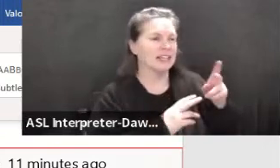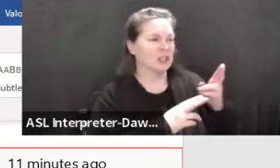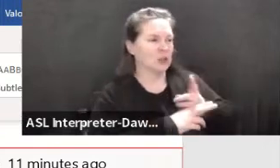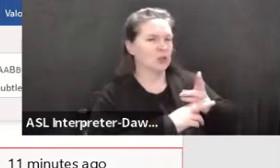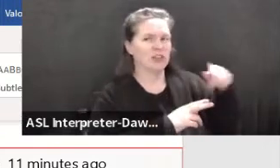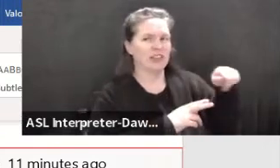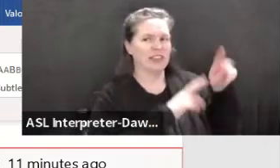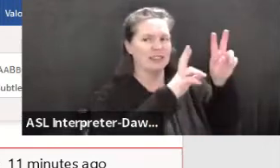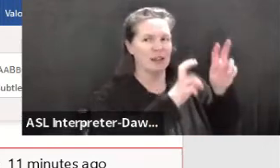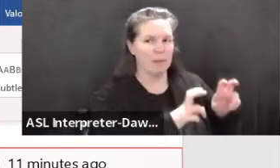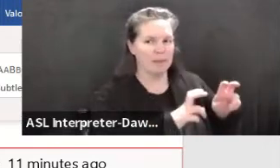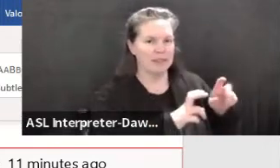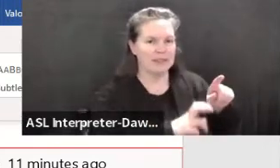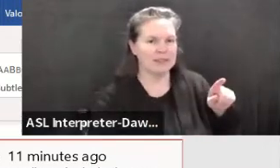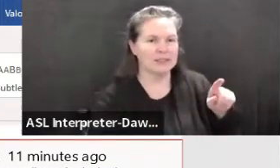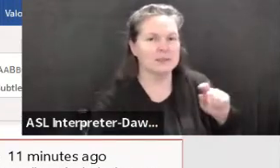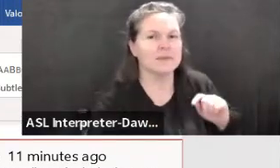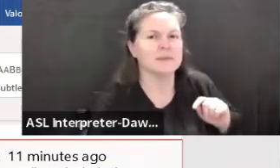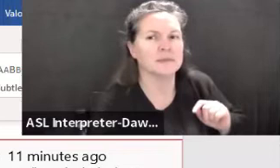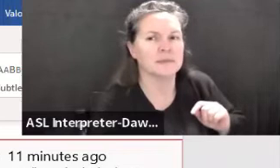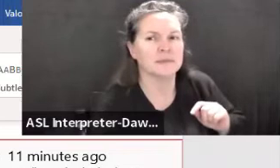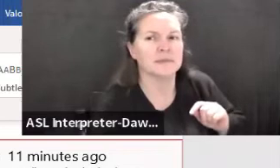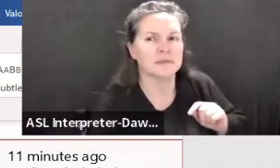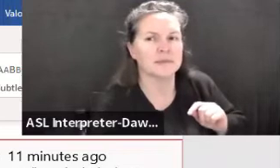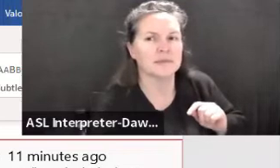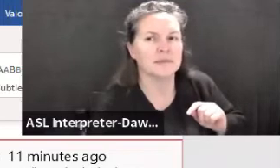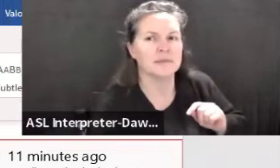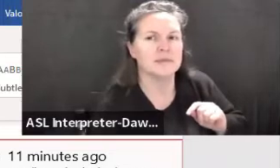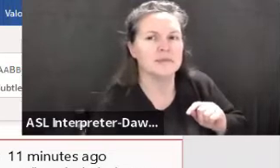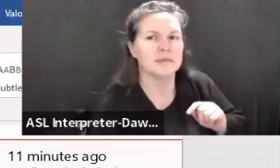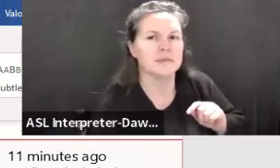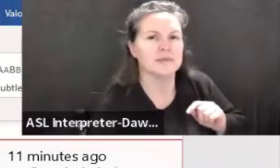where a professional, a provider let's say,